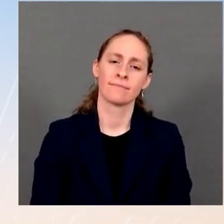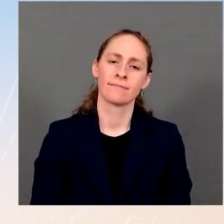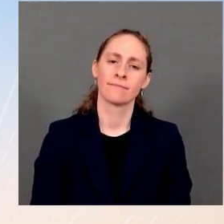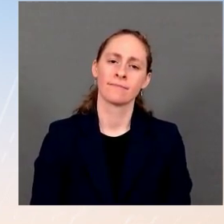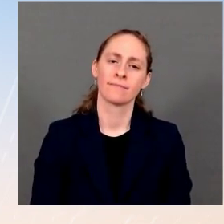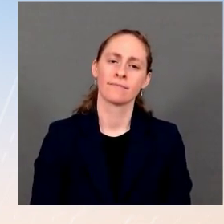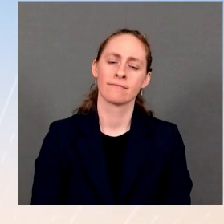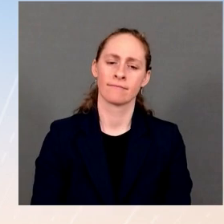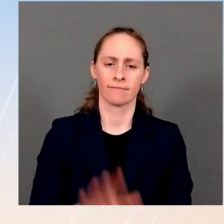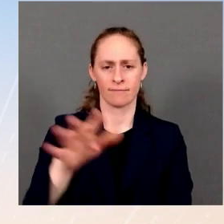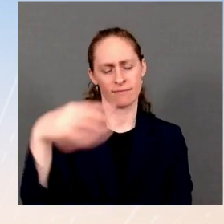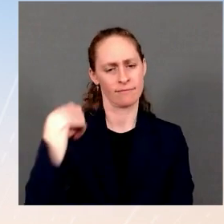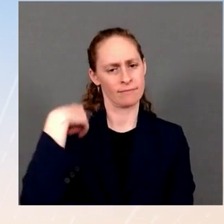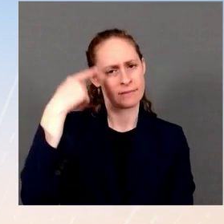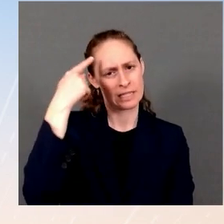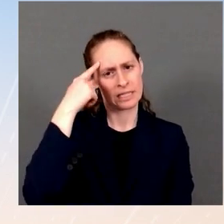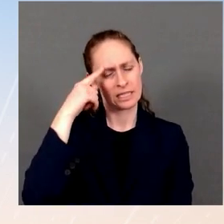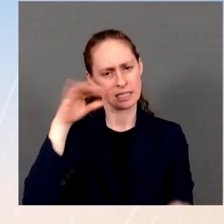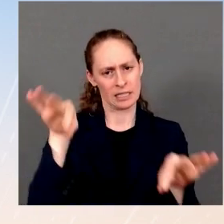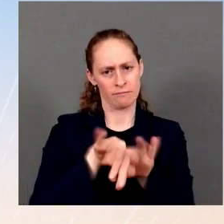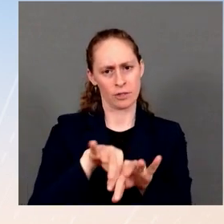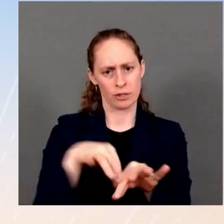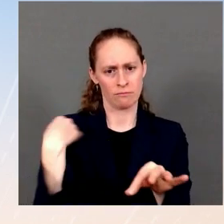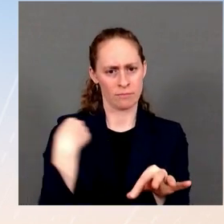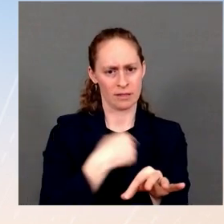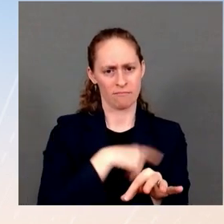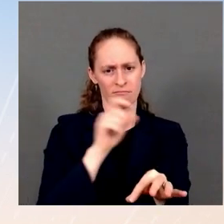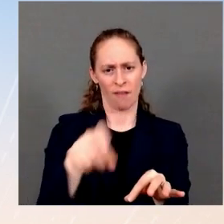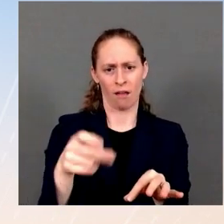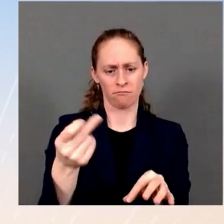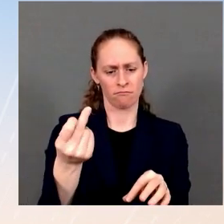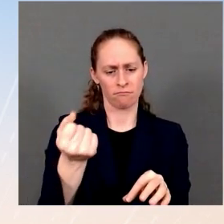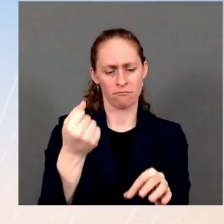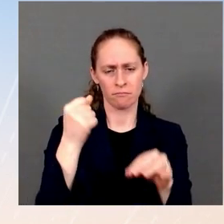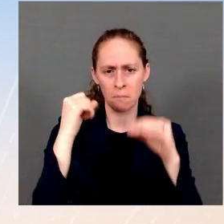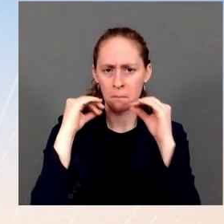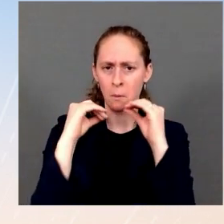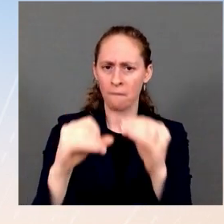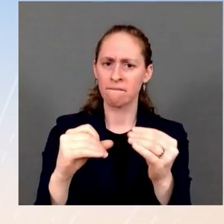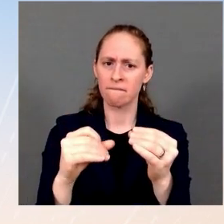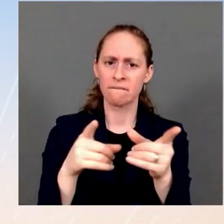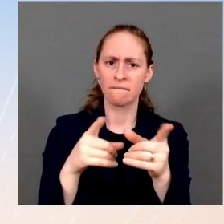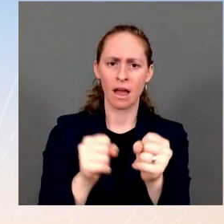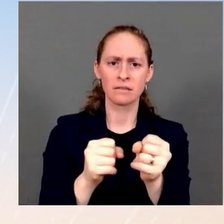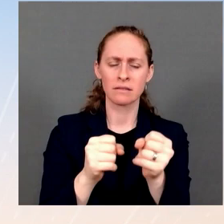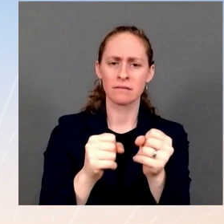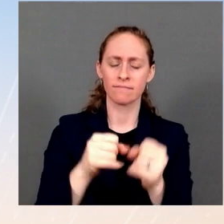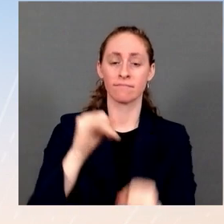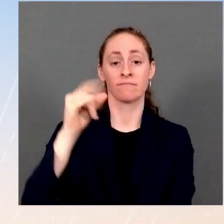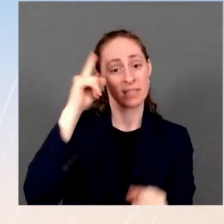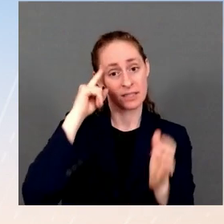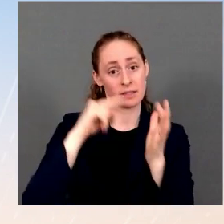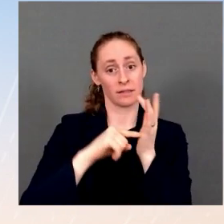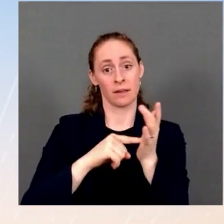And you look at, for example, the city of Pittsburgh, which now has a plan to get all the pipes out by 2026,